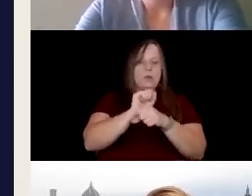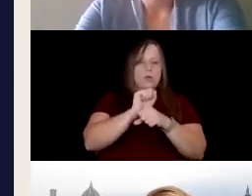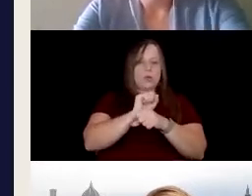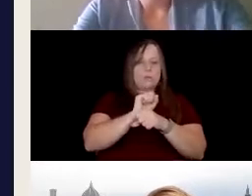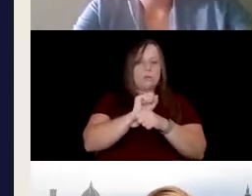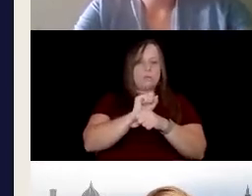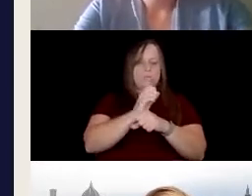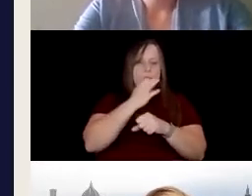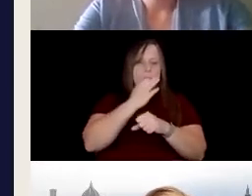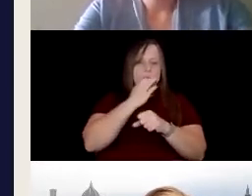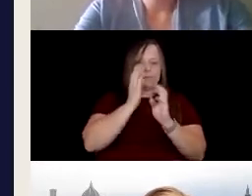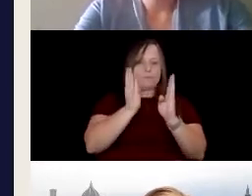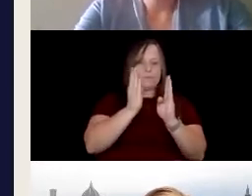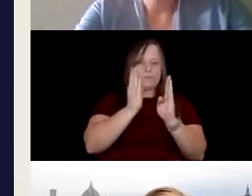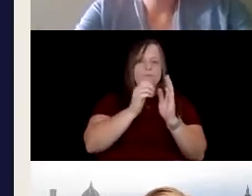There's like a, sorry, go back,